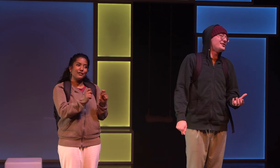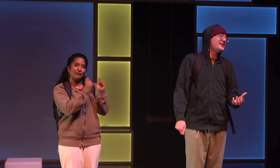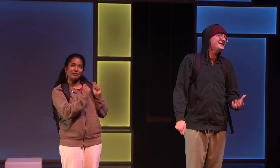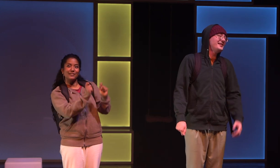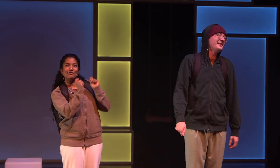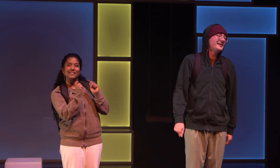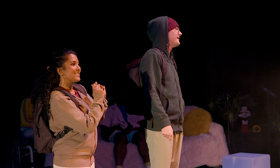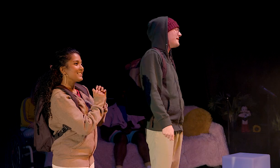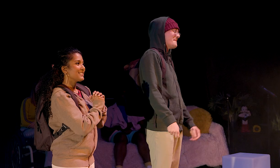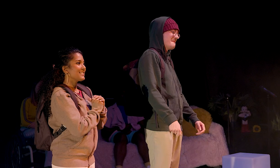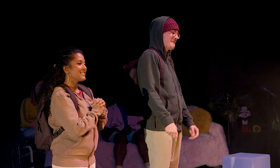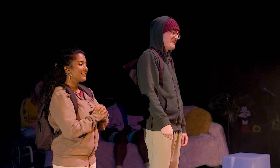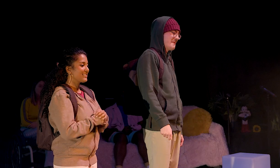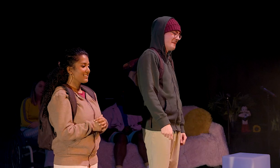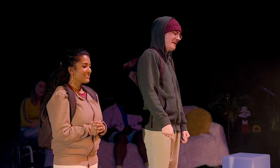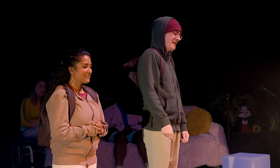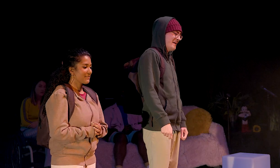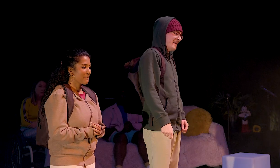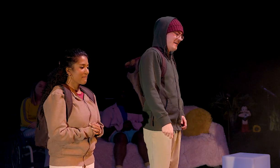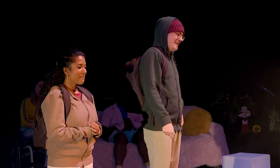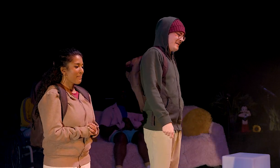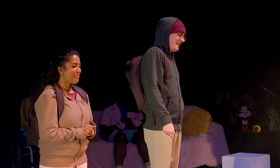Friday treat.